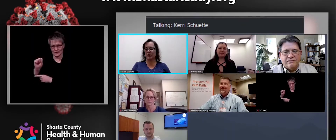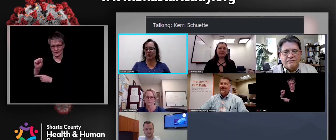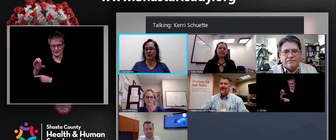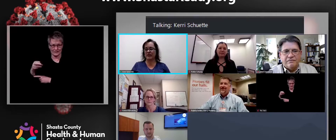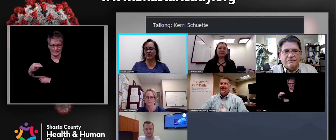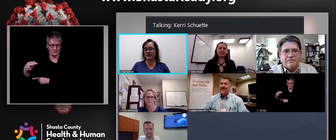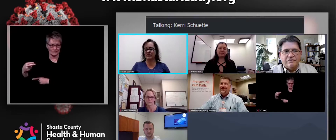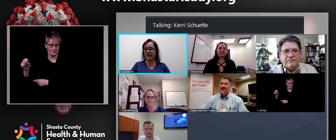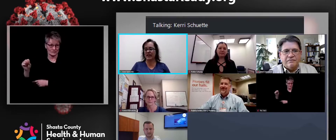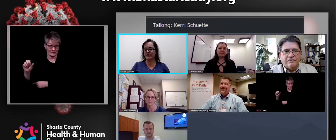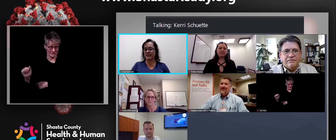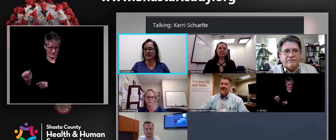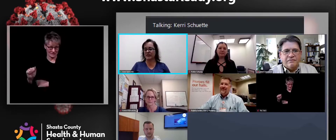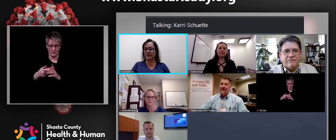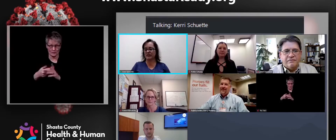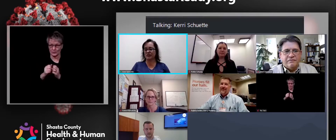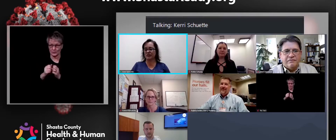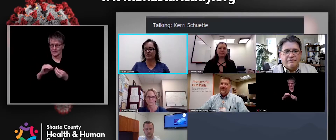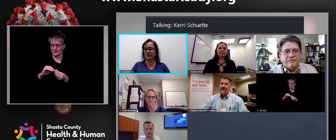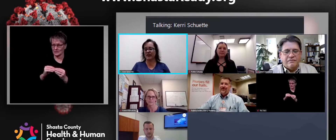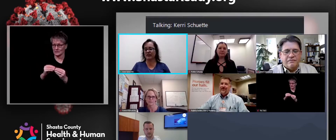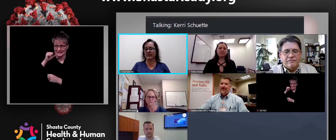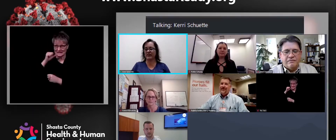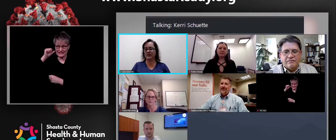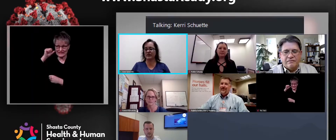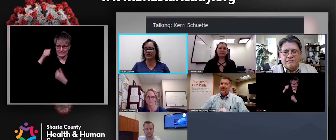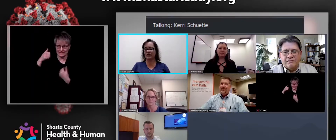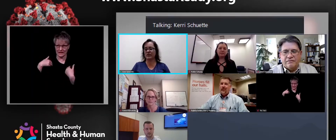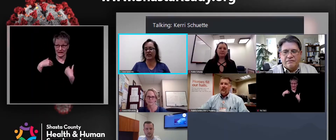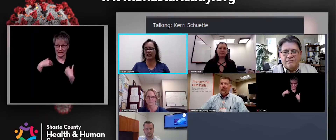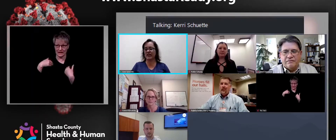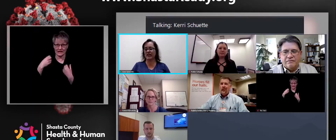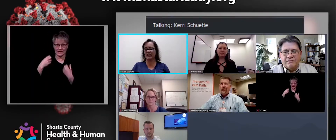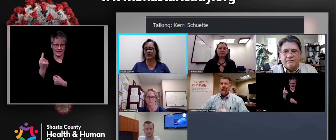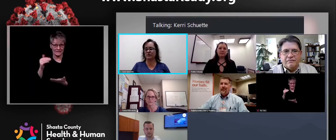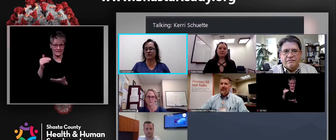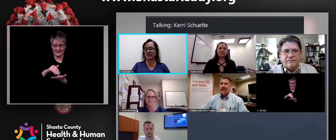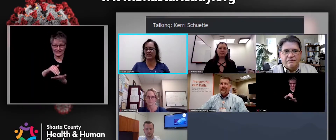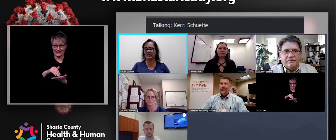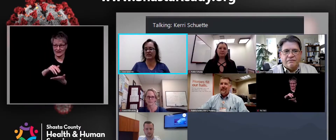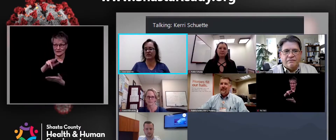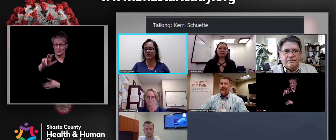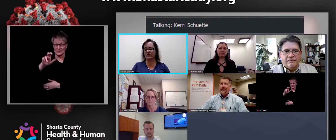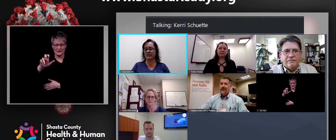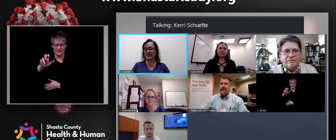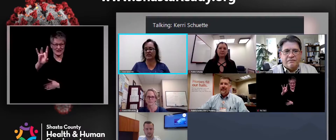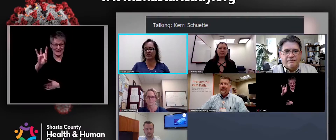We will start with the numbers. As of yesterday, we have had 11,389 confirmed cases of COVID-19